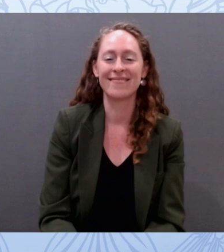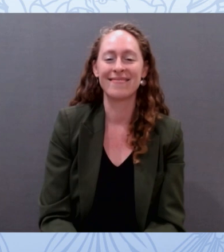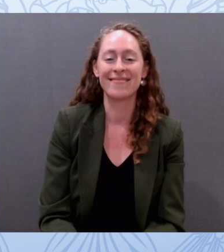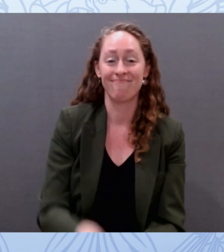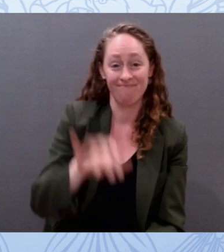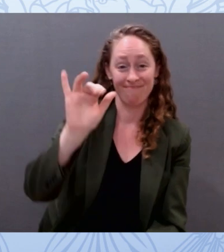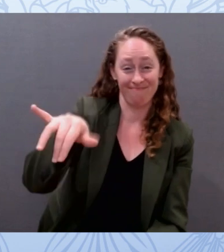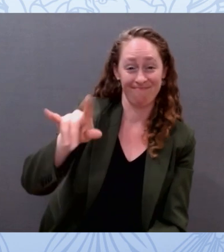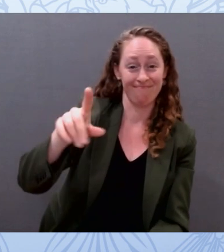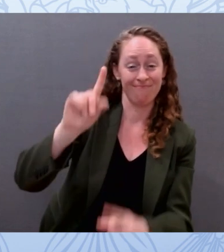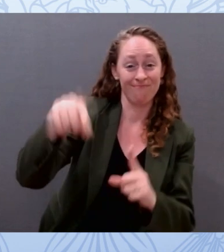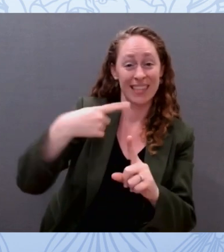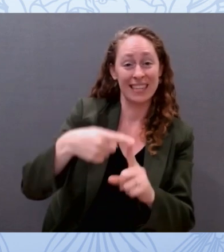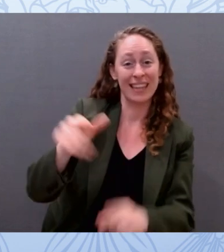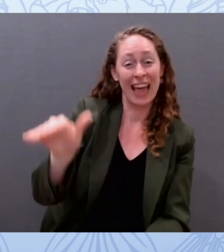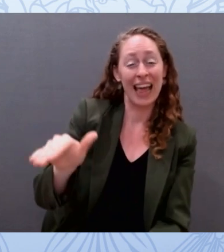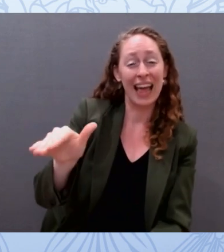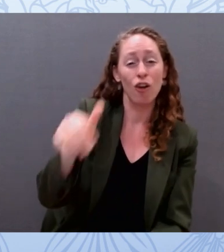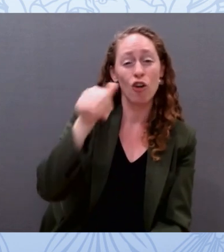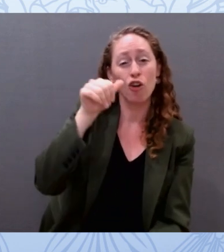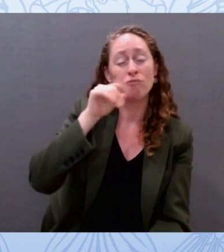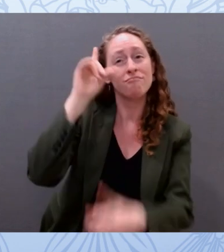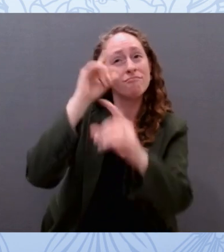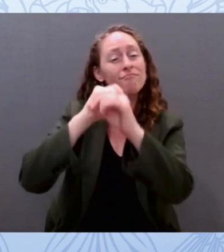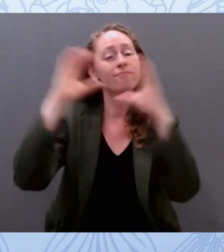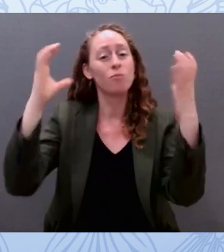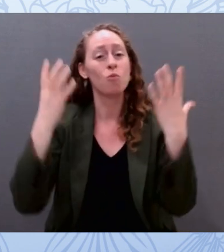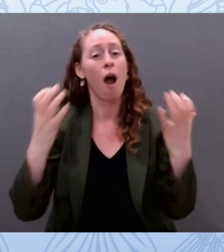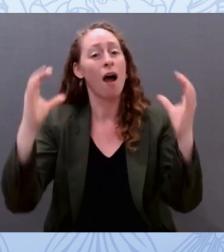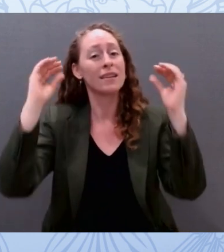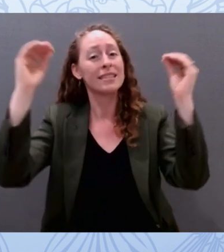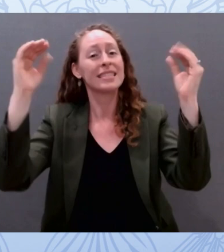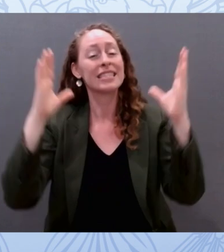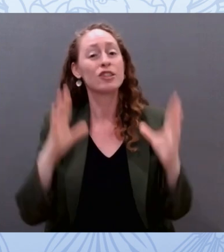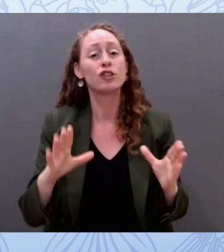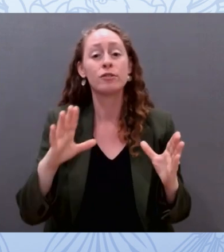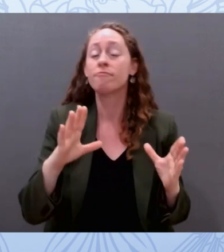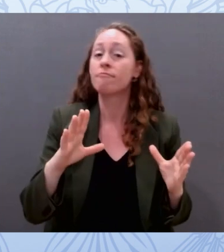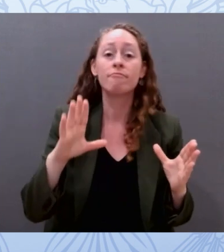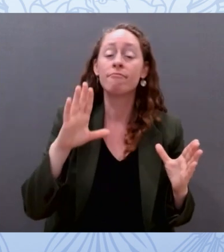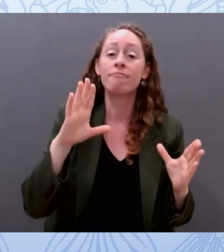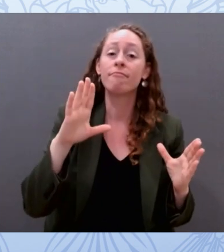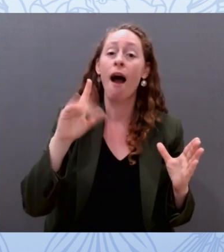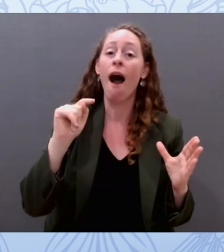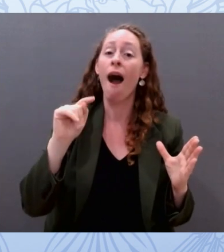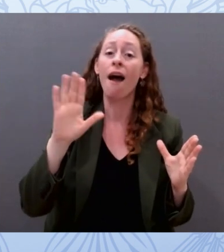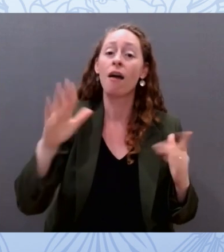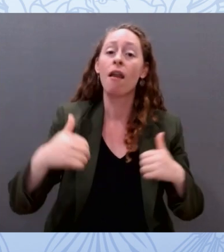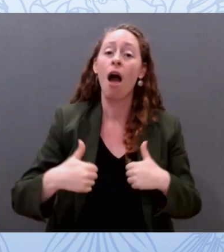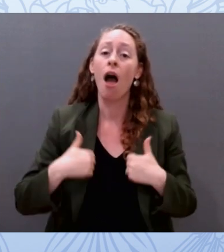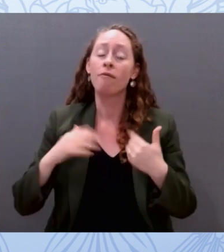But life took her on a different path. She worked for 25 years as a graphic designer